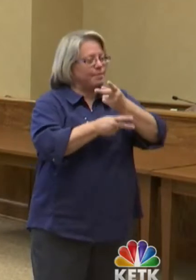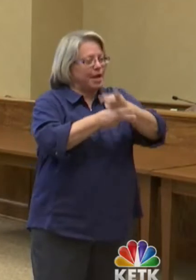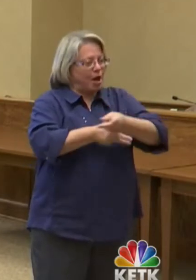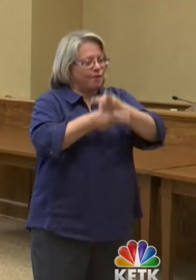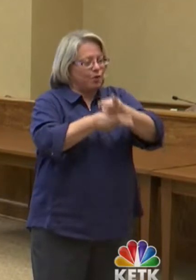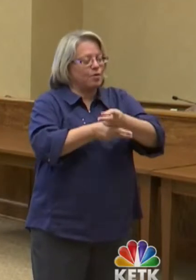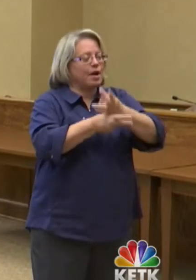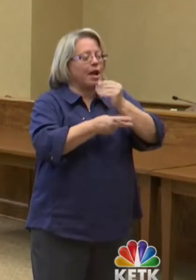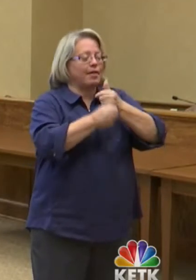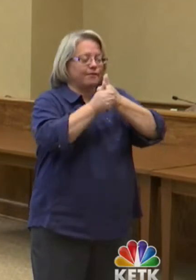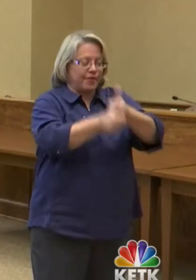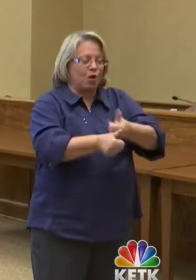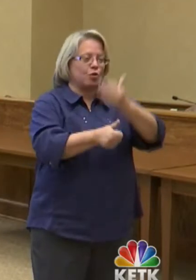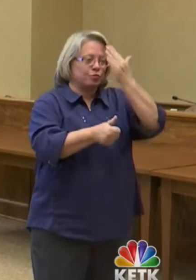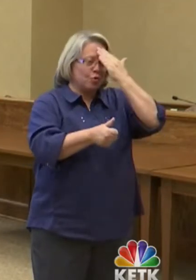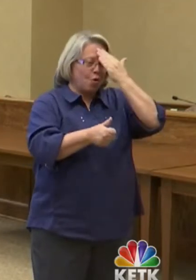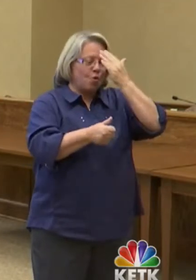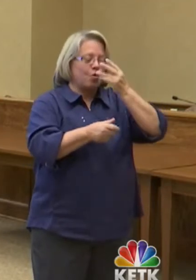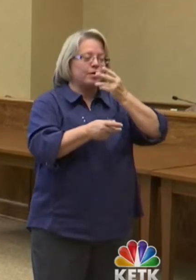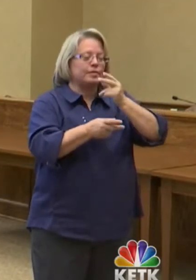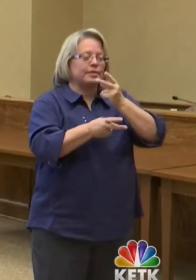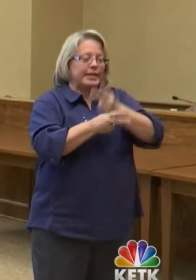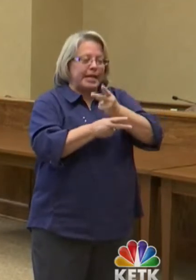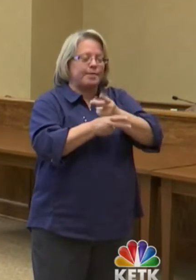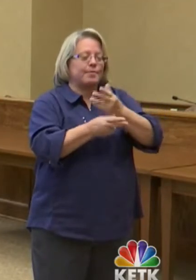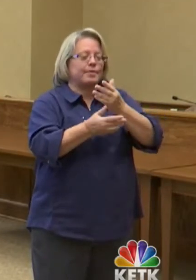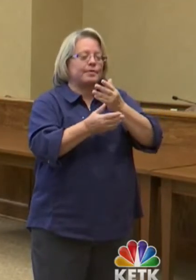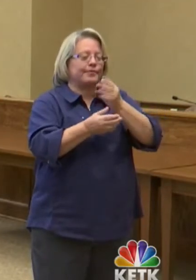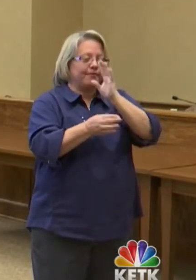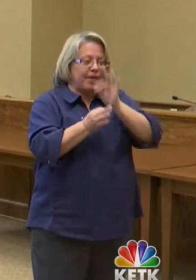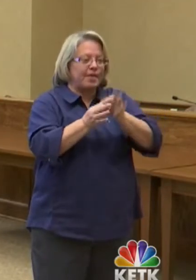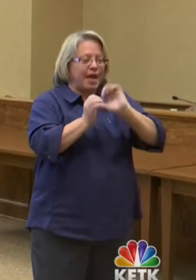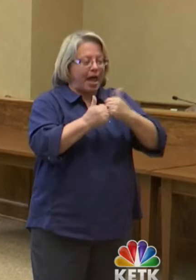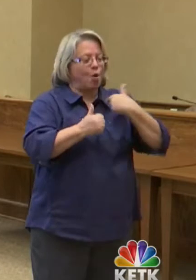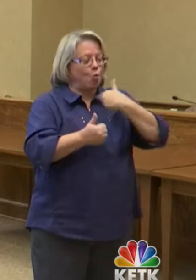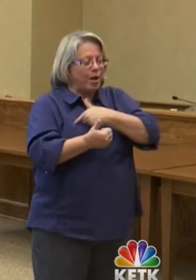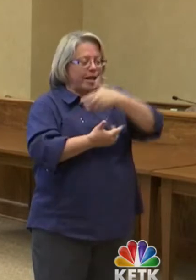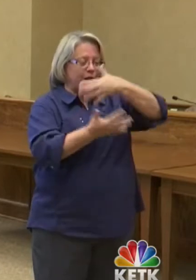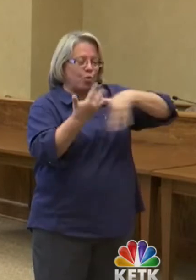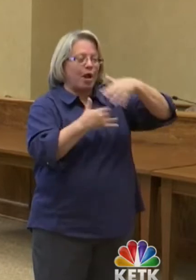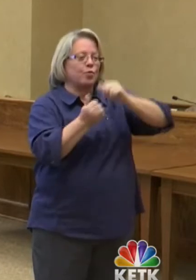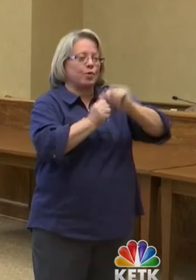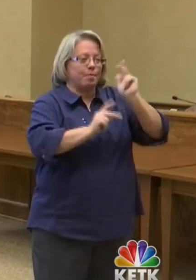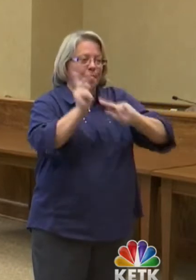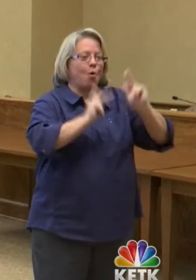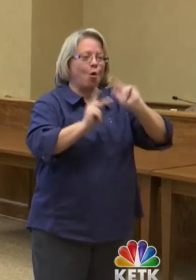WE DO NOT WANT TO. WE DON'T WANT TO LIFT THIS INTERIM TREND TO FALSE SENSE OF SECURITY. IF WE ARE NOT CAREFUL AND IF WE